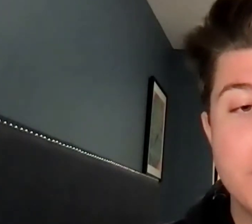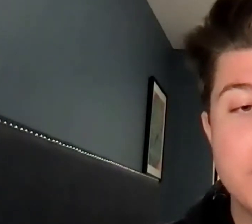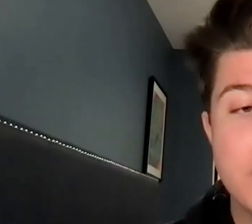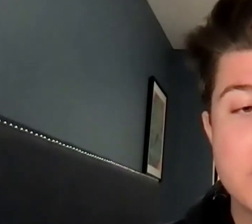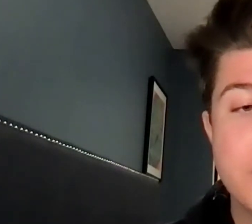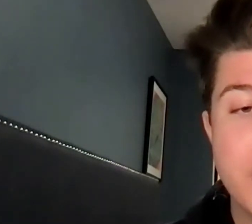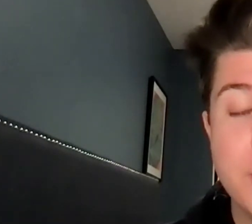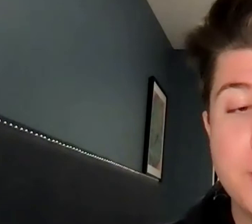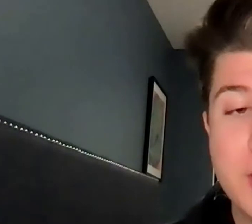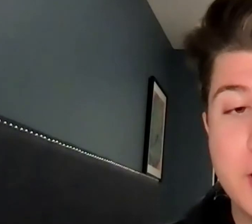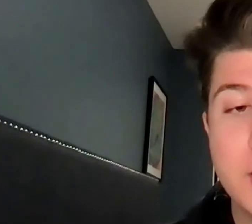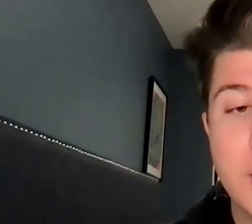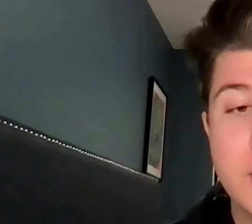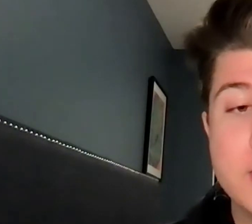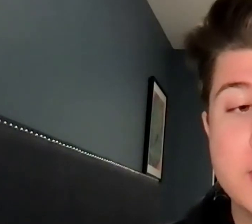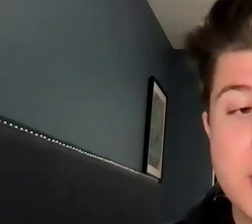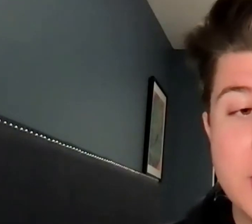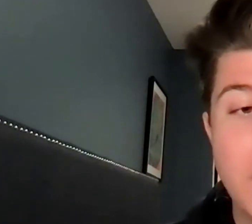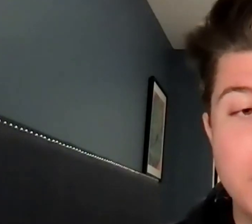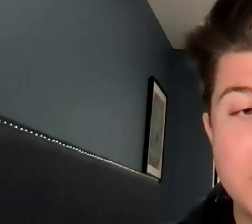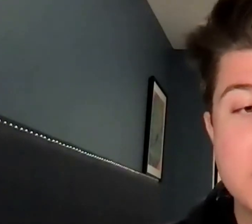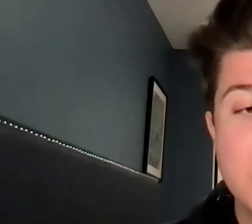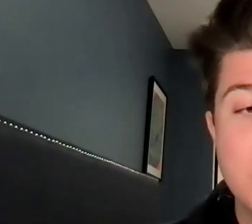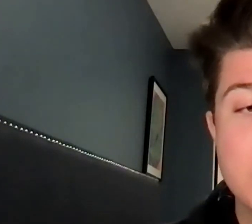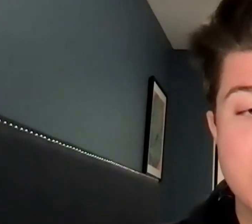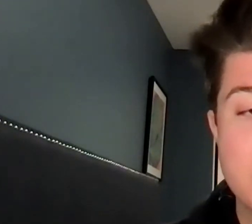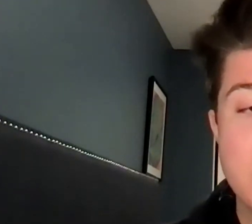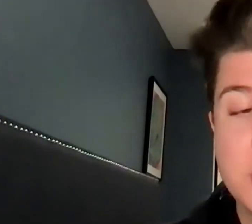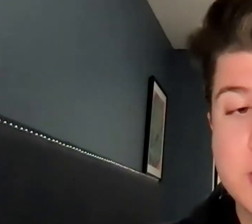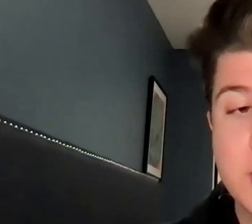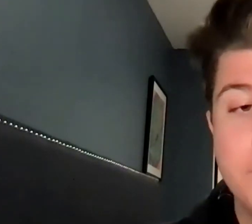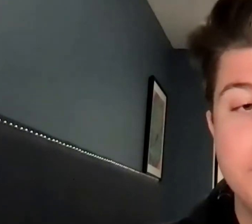of directors for urban peak colorado's leading homeless youth service agency